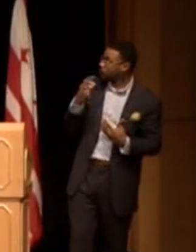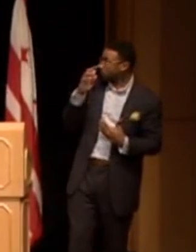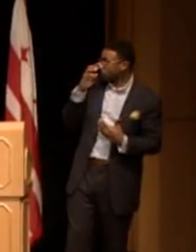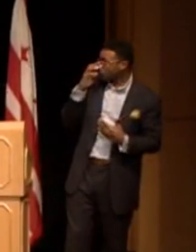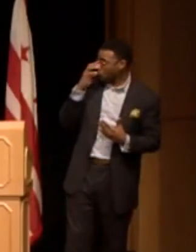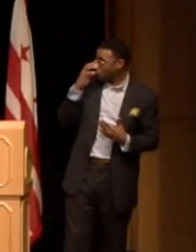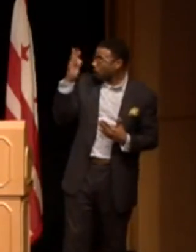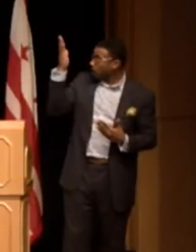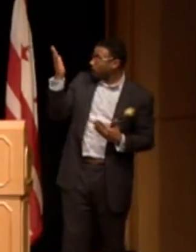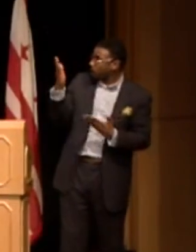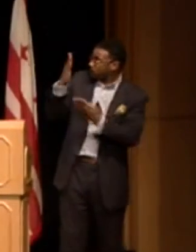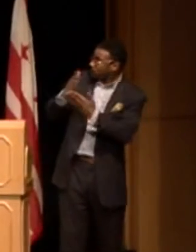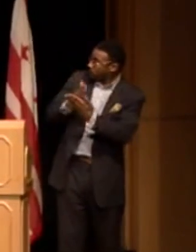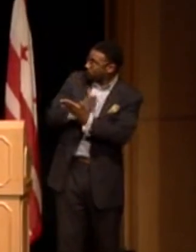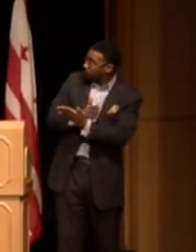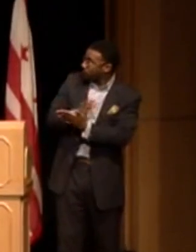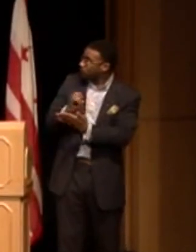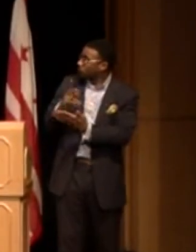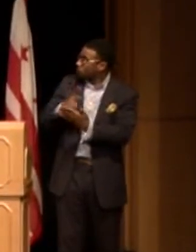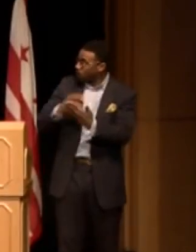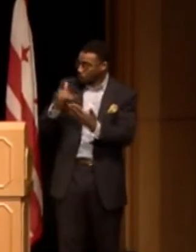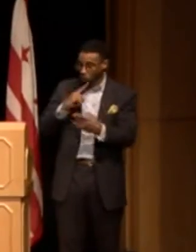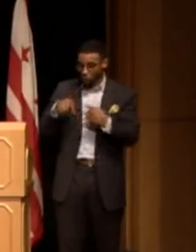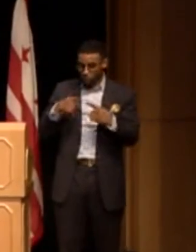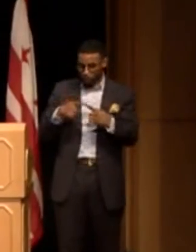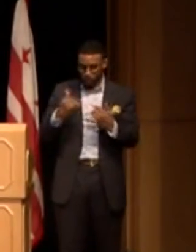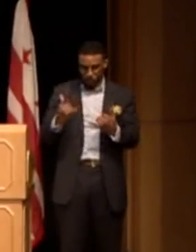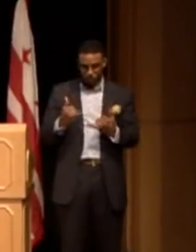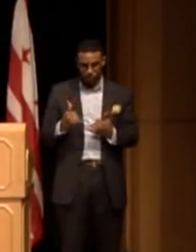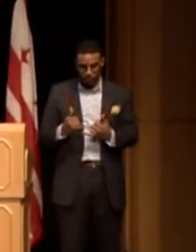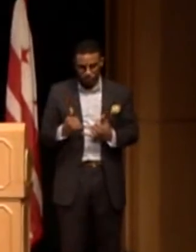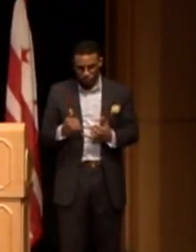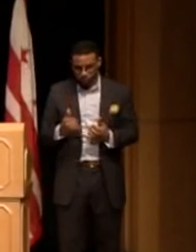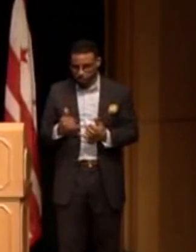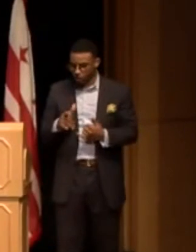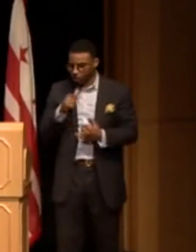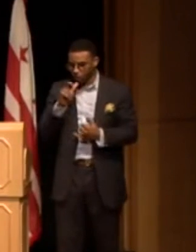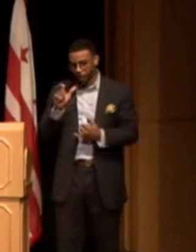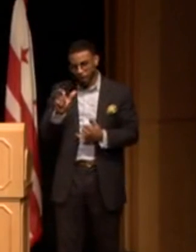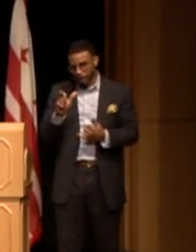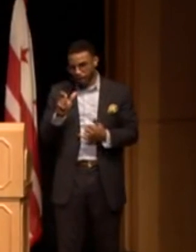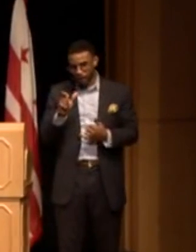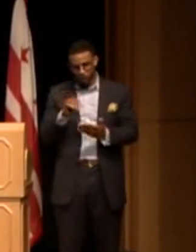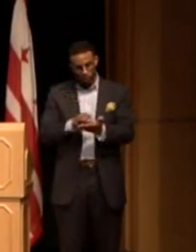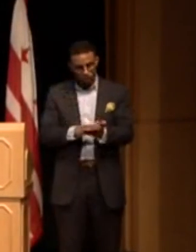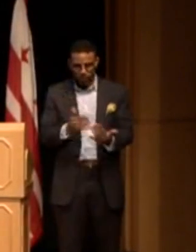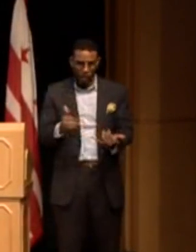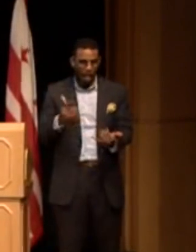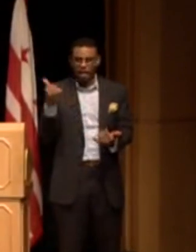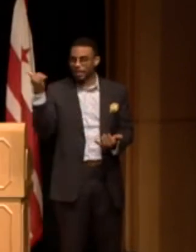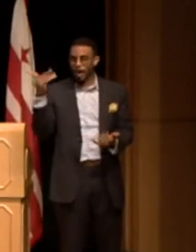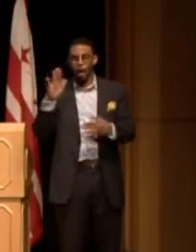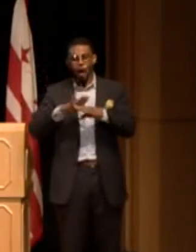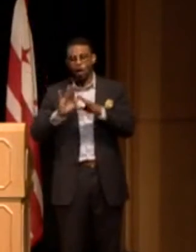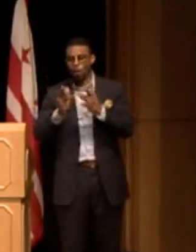HERE IS A LISTING OF THE PROJECTS THAT WE TALKED ABOUT TODAY. YOU DON'T HAVE TO TAKE IT DOWN NOW. IT IS ON OUR WEBSITE RIGHT NOW